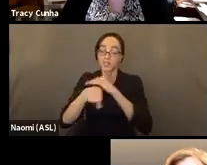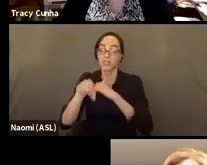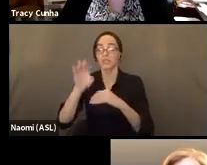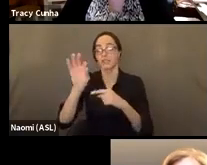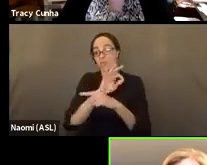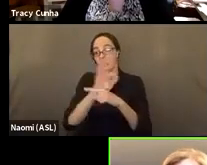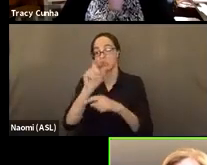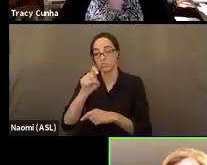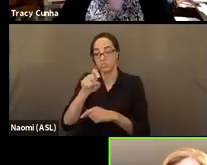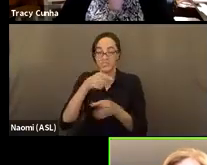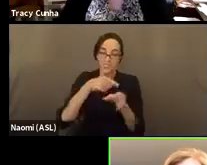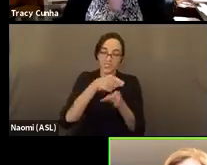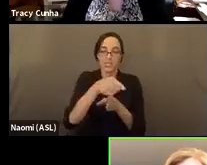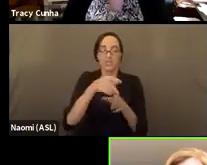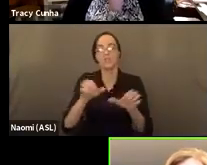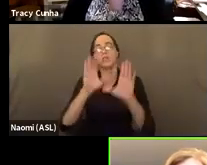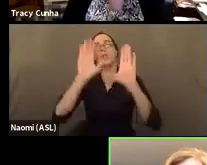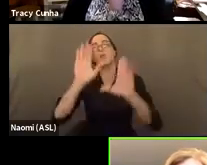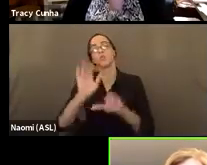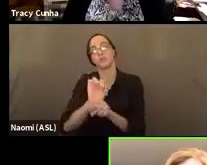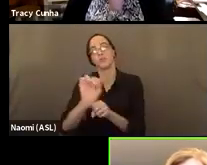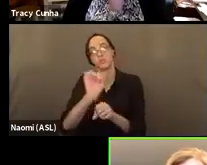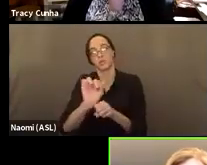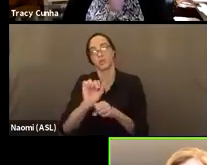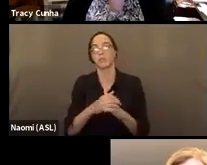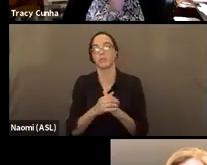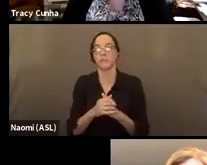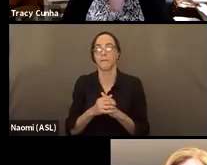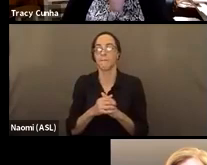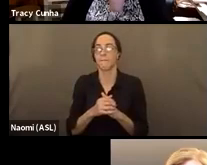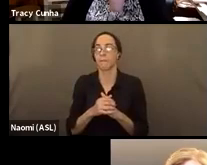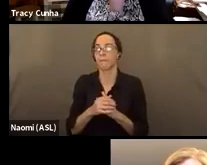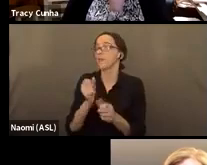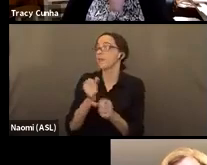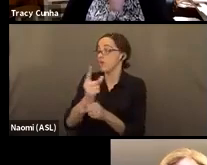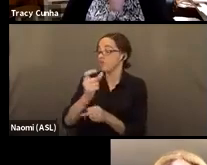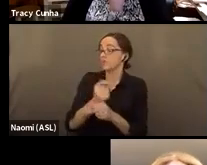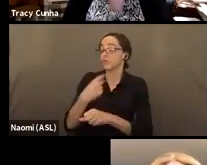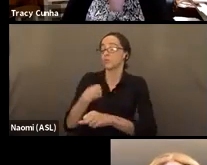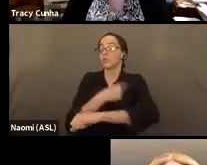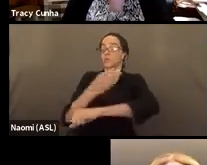and that's great every year we get a little bit better you know and it is just with the and and